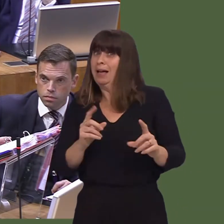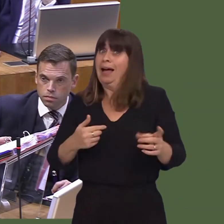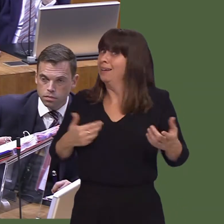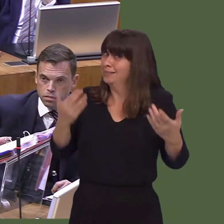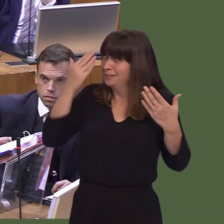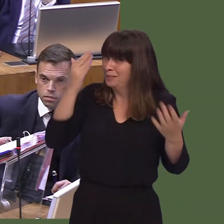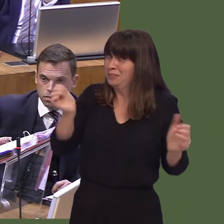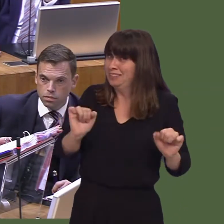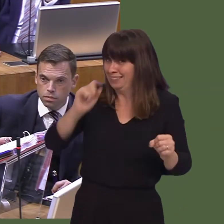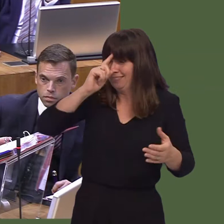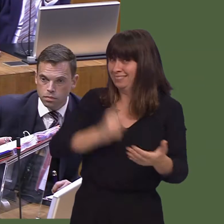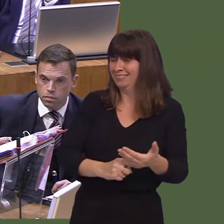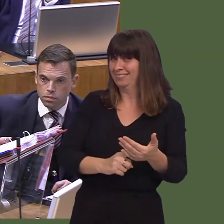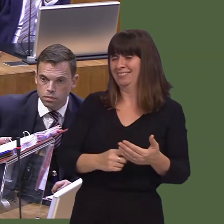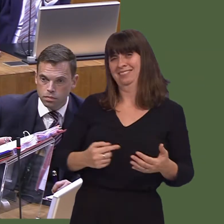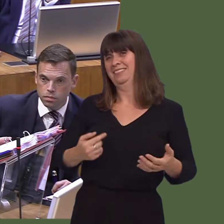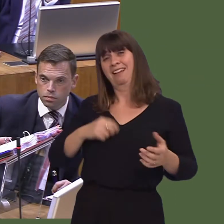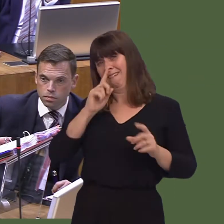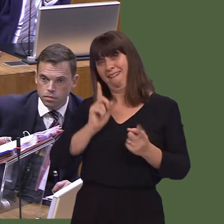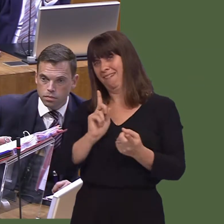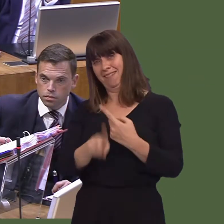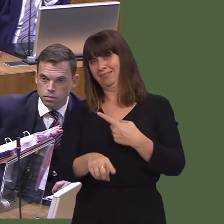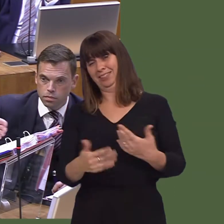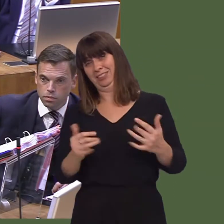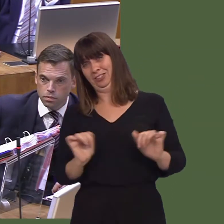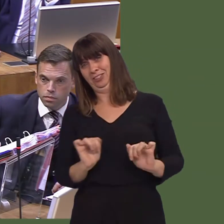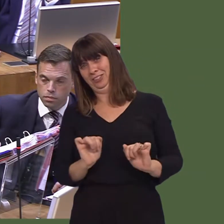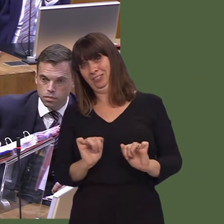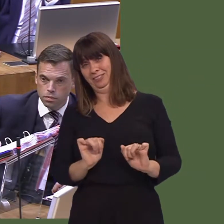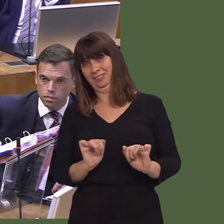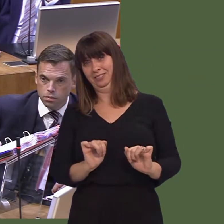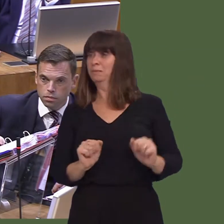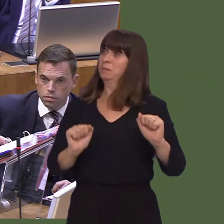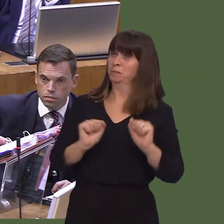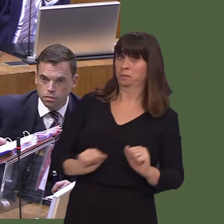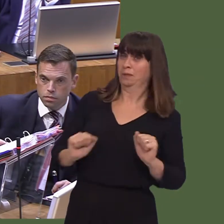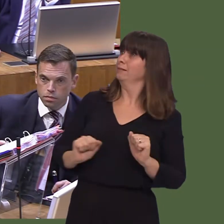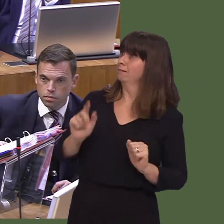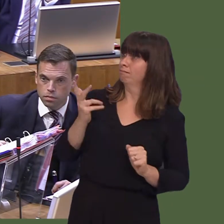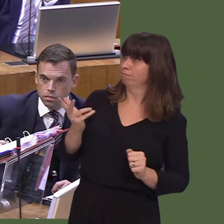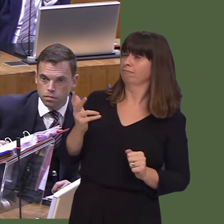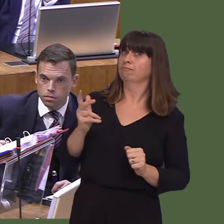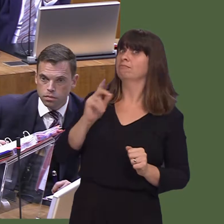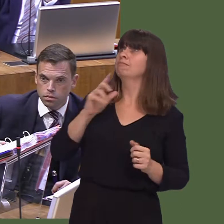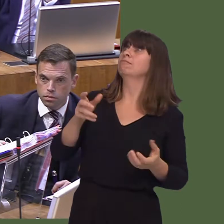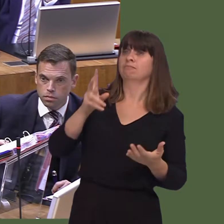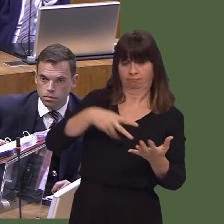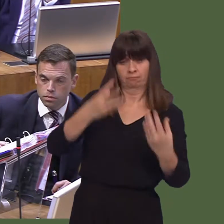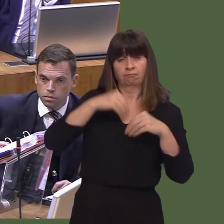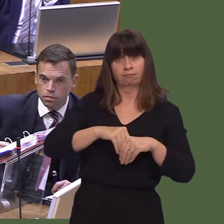I'm not in a position to answer those questions and as soon as we are in that position, as I said, the Cabinet Secretary will issue a written statement on the next steps in the